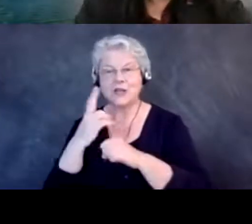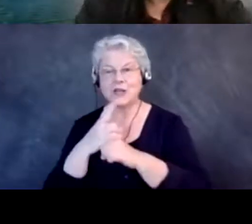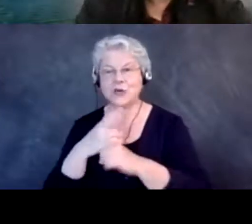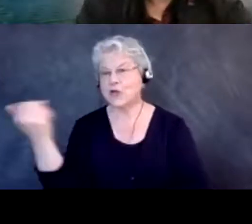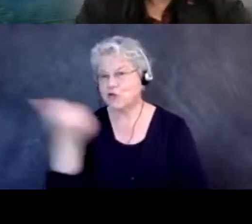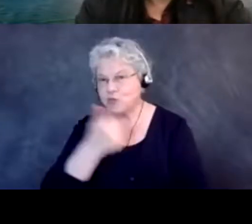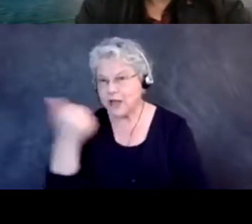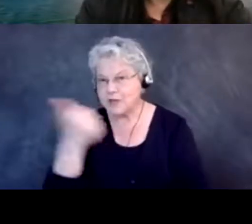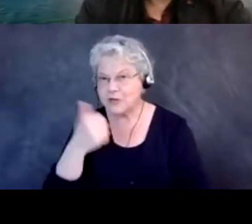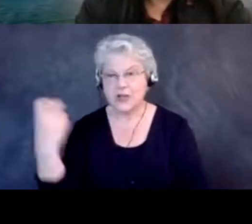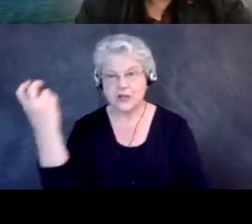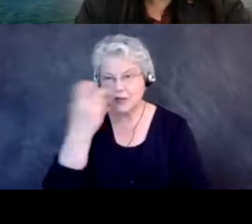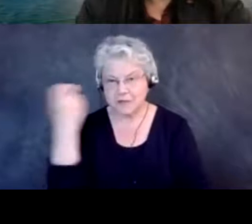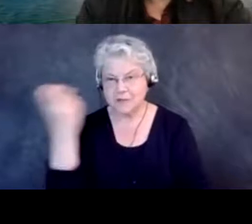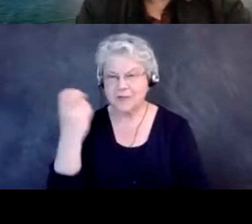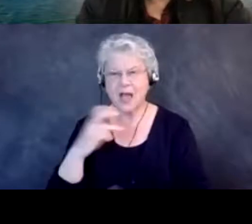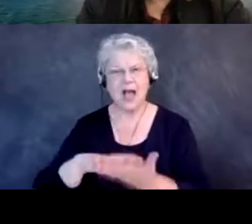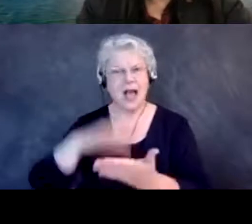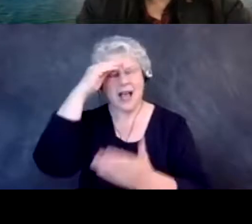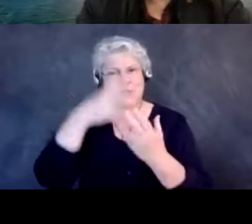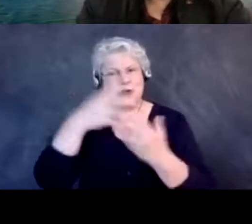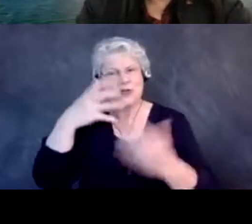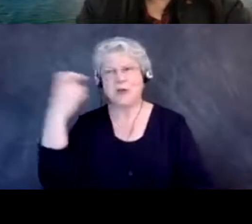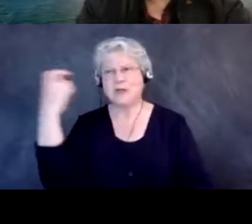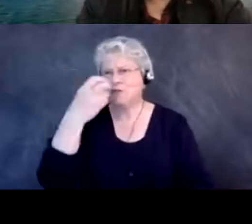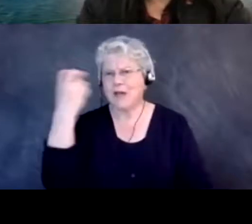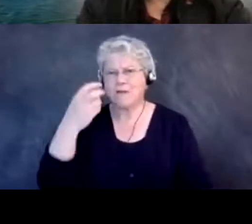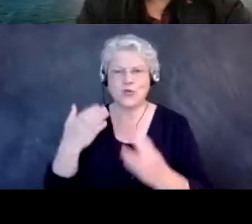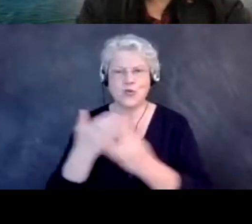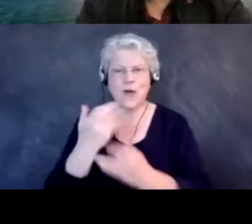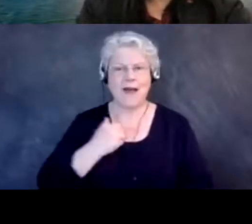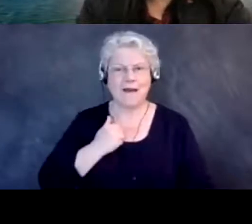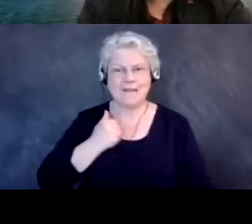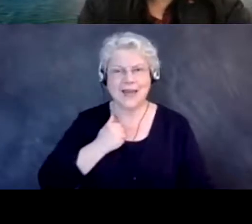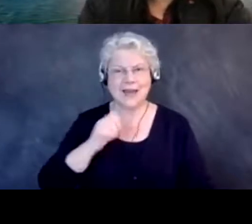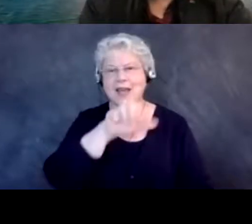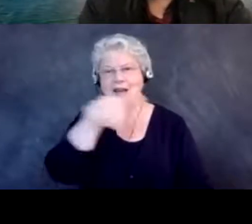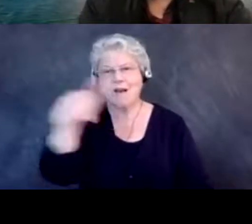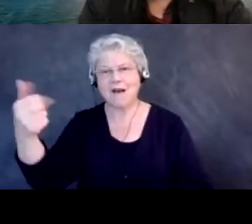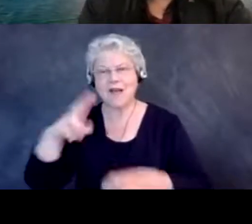traveling across Canada and working with other Nations, how they're priorities change based on